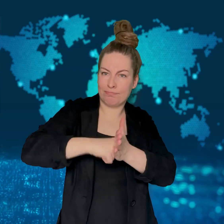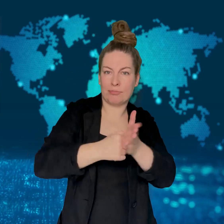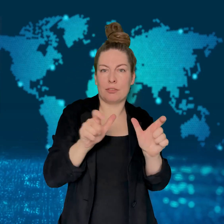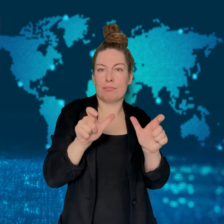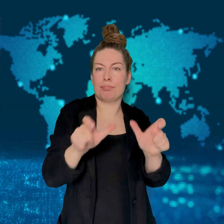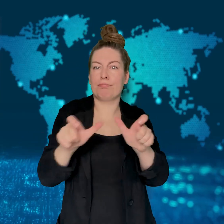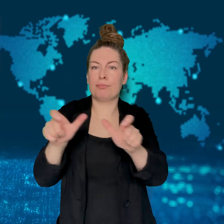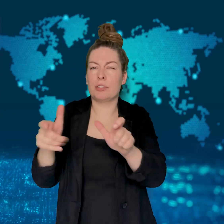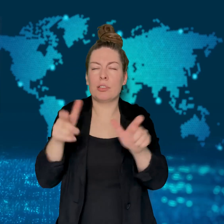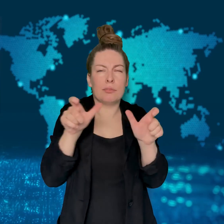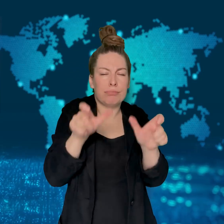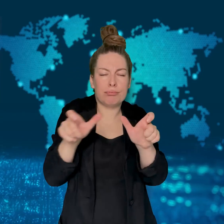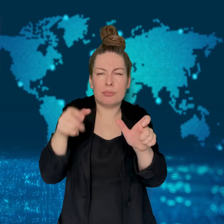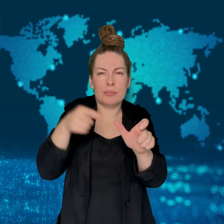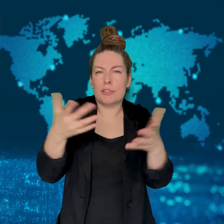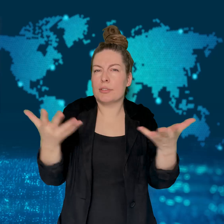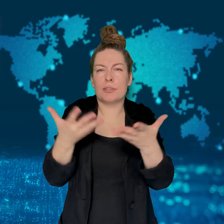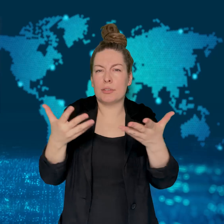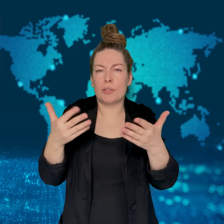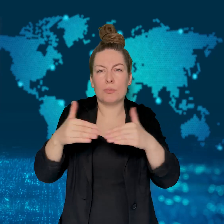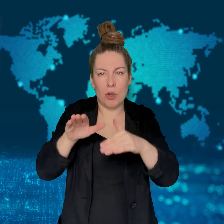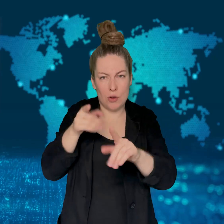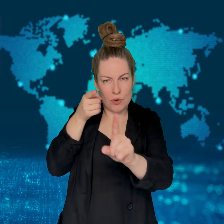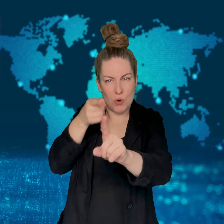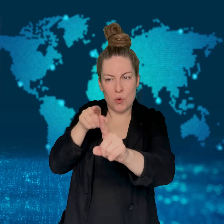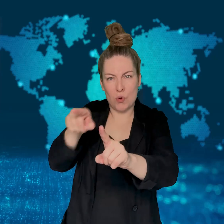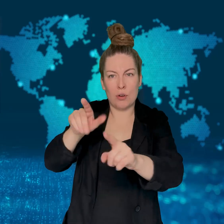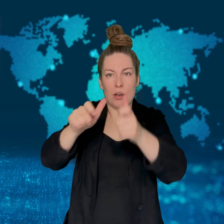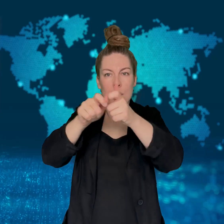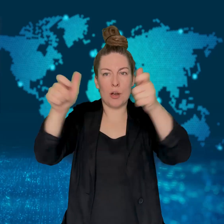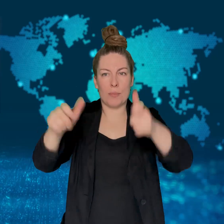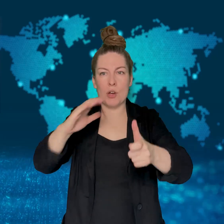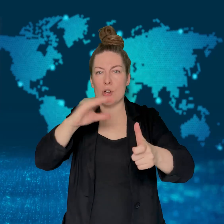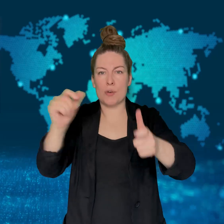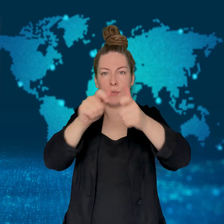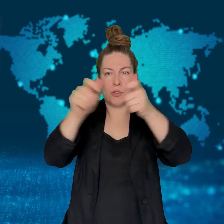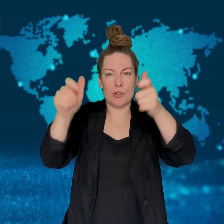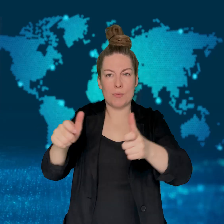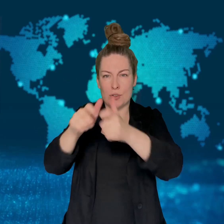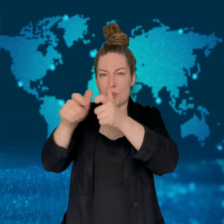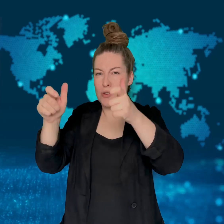The sanctions have targeted the companies that power the many drones used